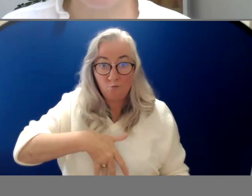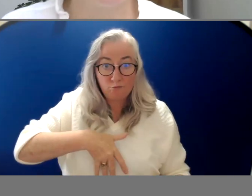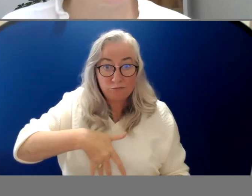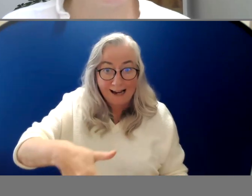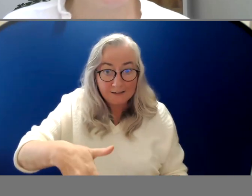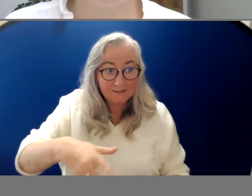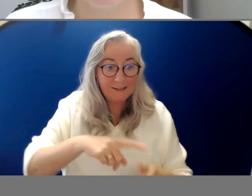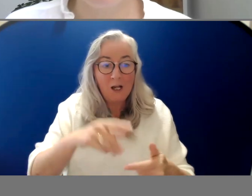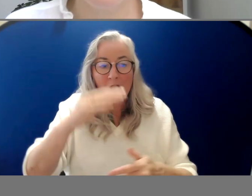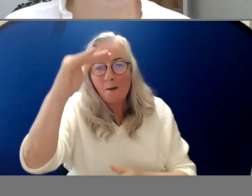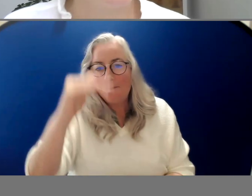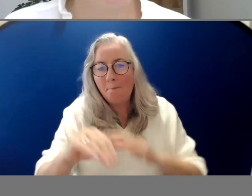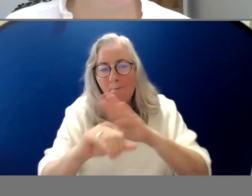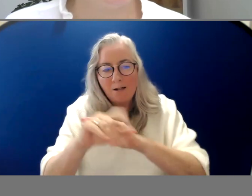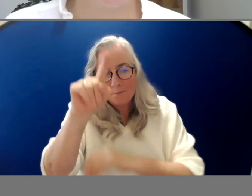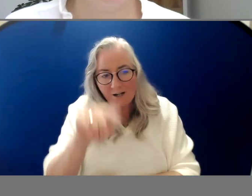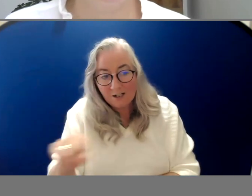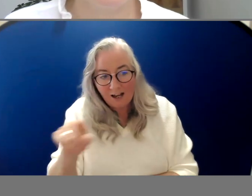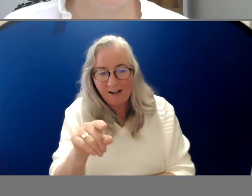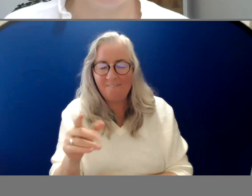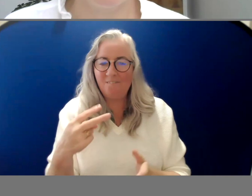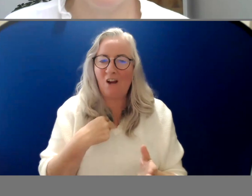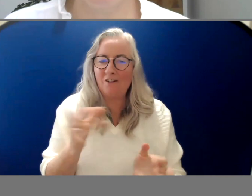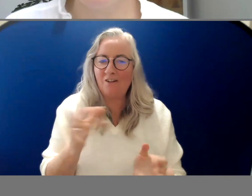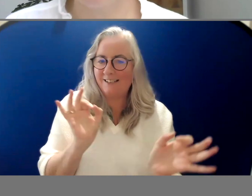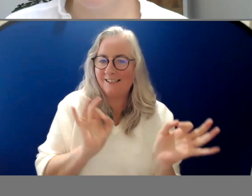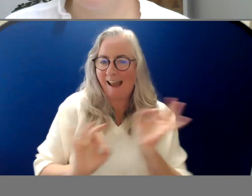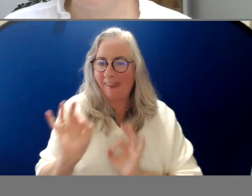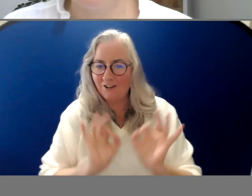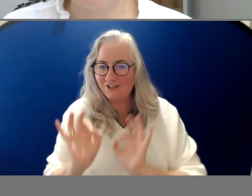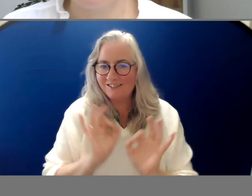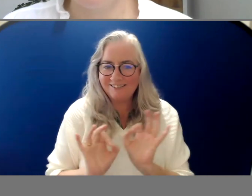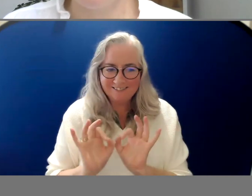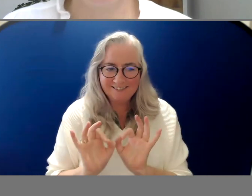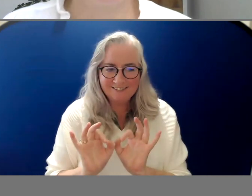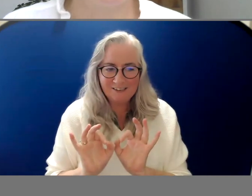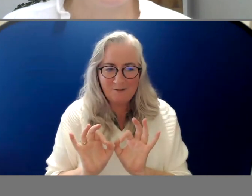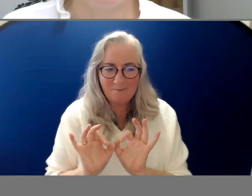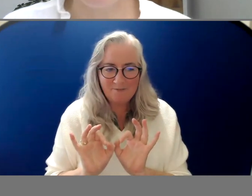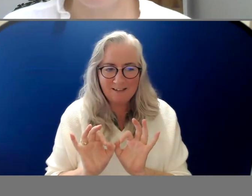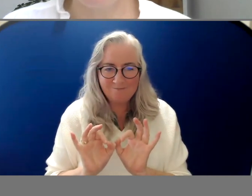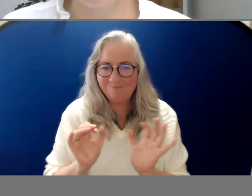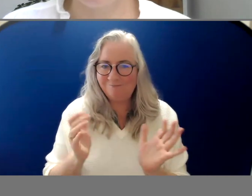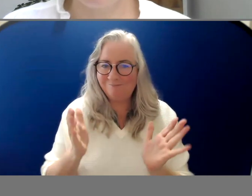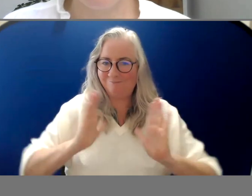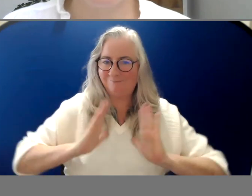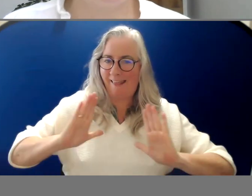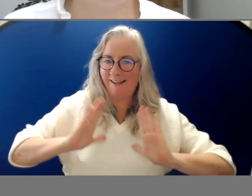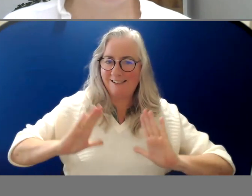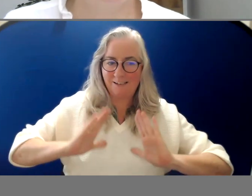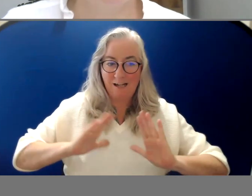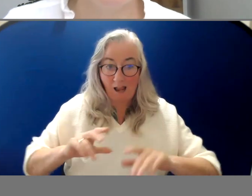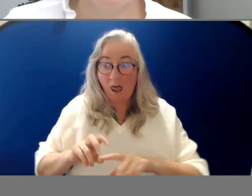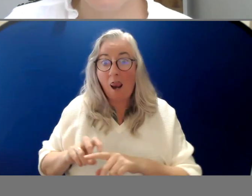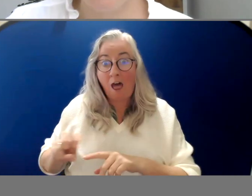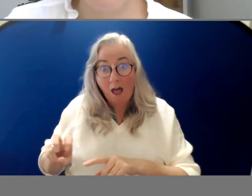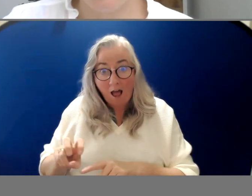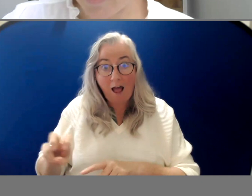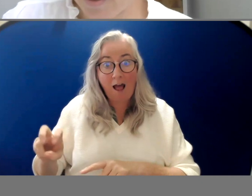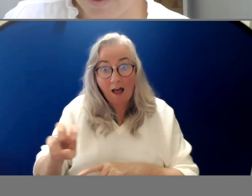the bottom right shows very stylish and elegant lady climbing a very long set of stairs and I can